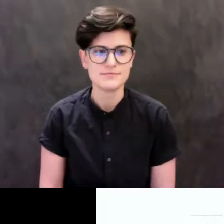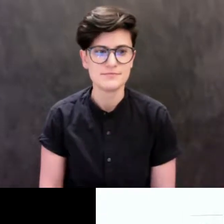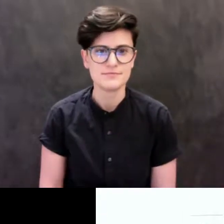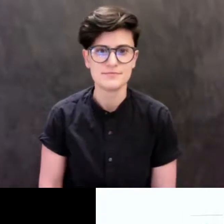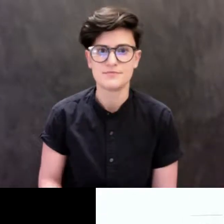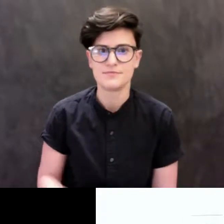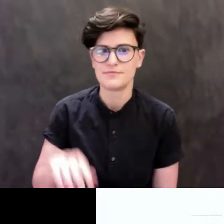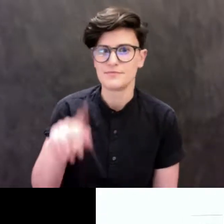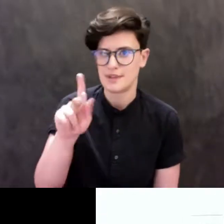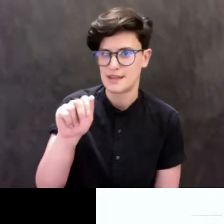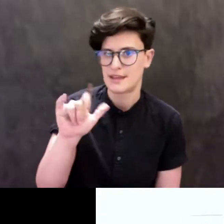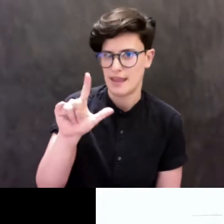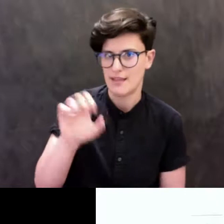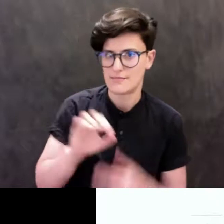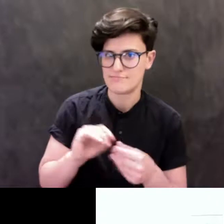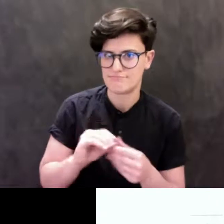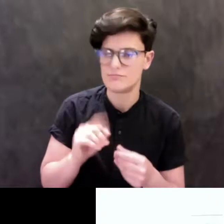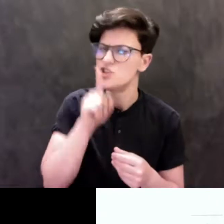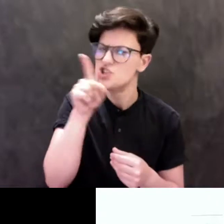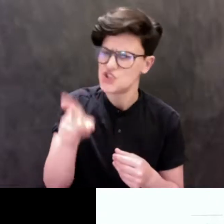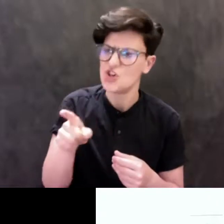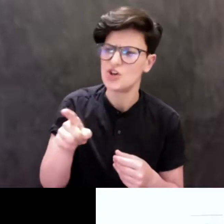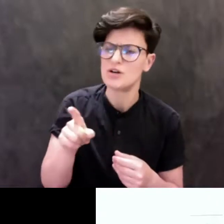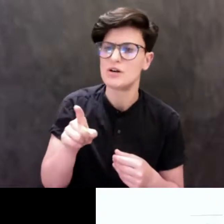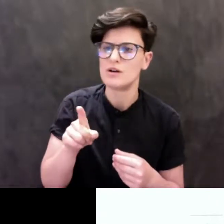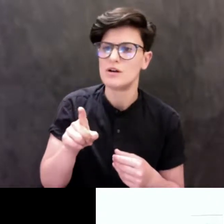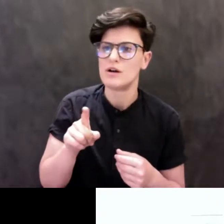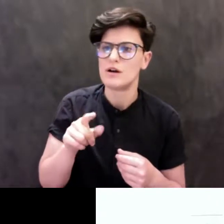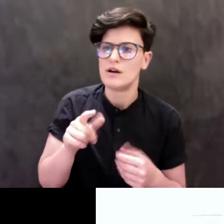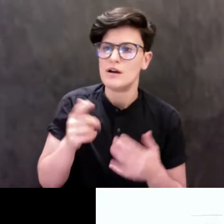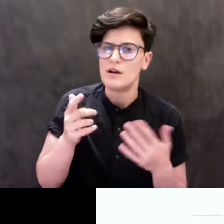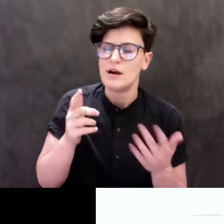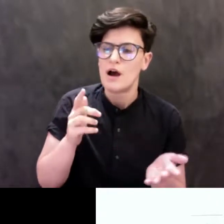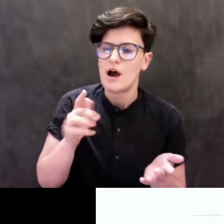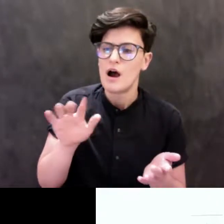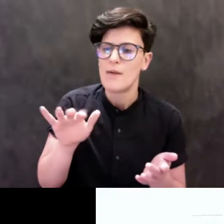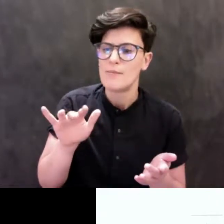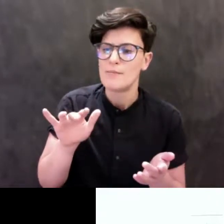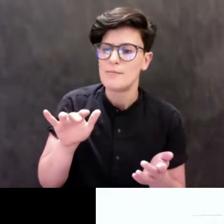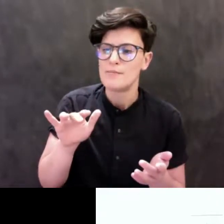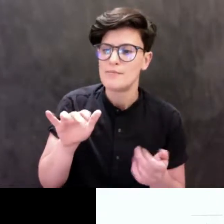I'm just scrolling up.